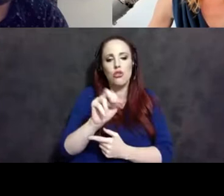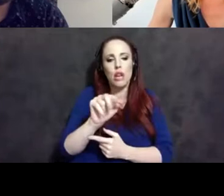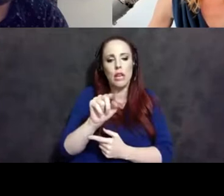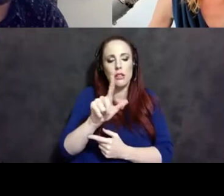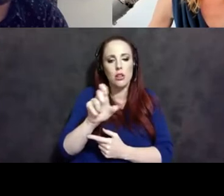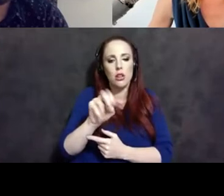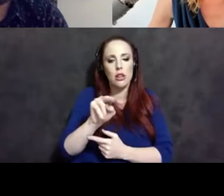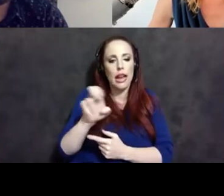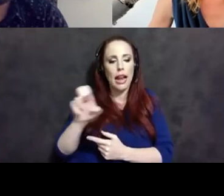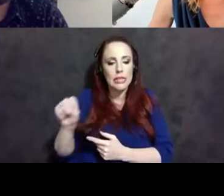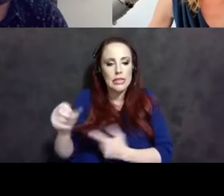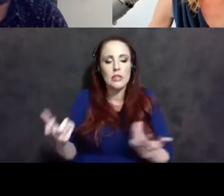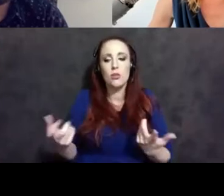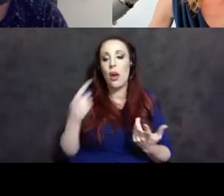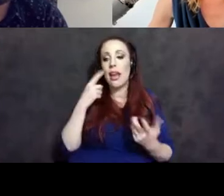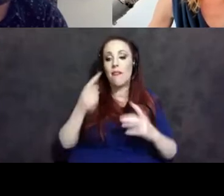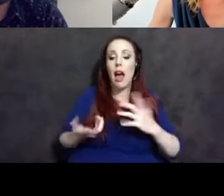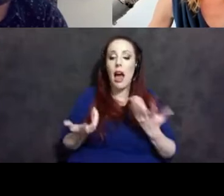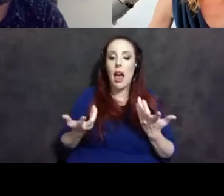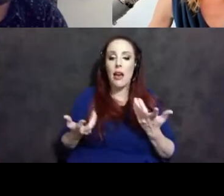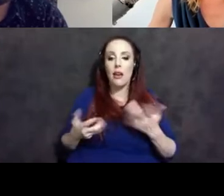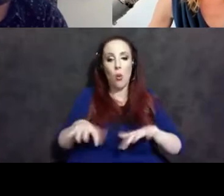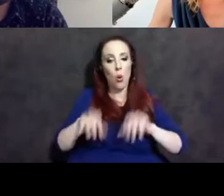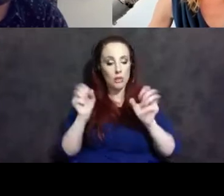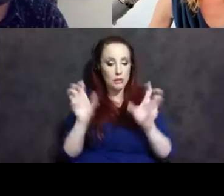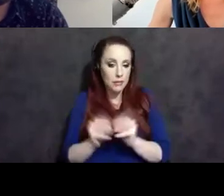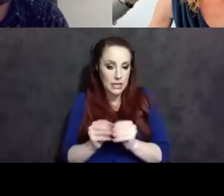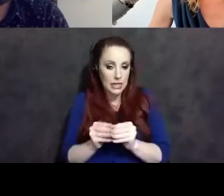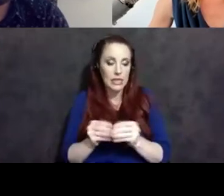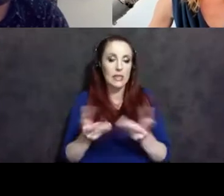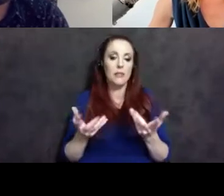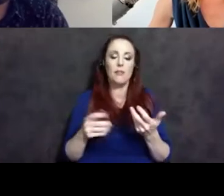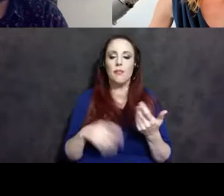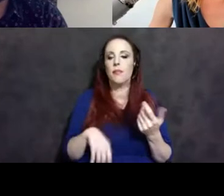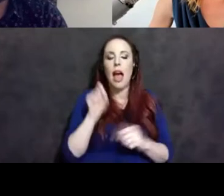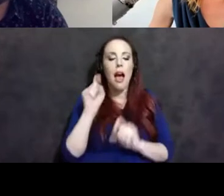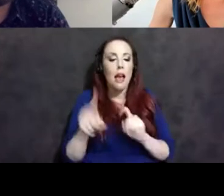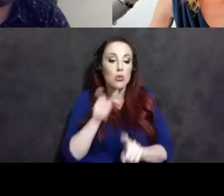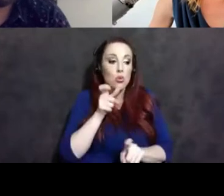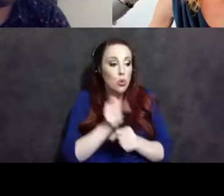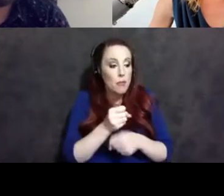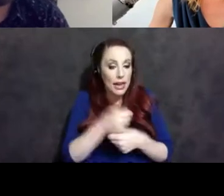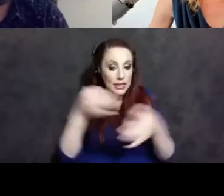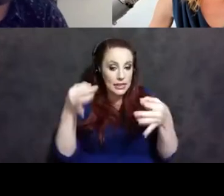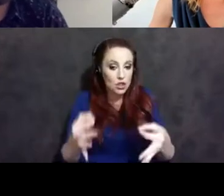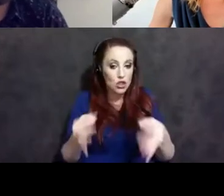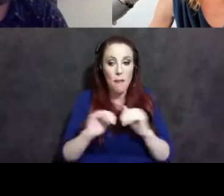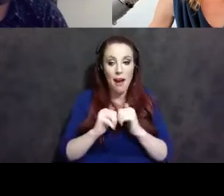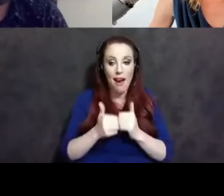or a client meeting, I ask questions, like, who is going to be making decisions about how we come together?